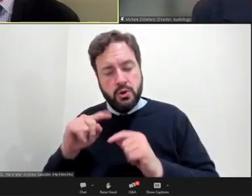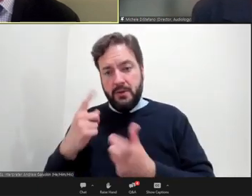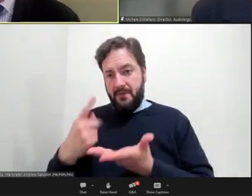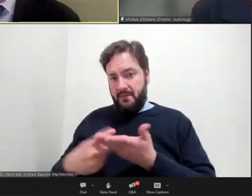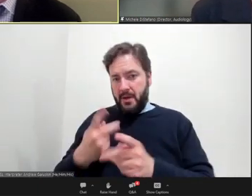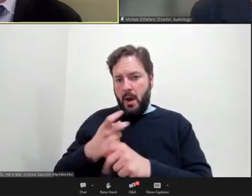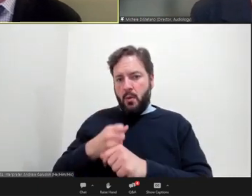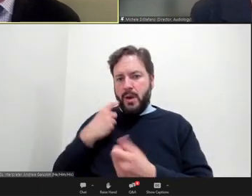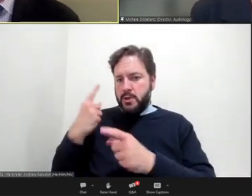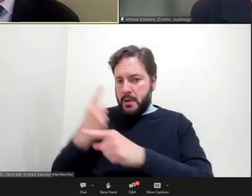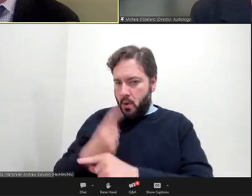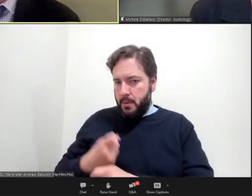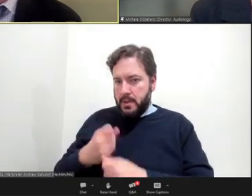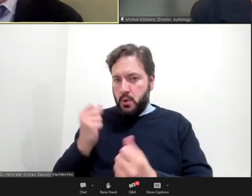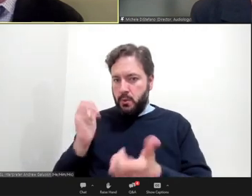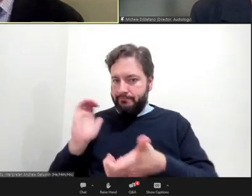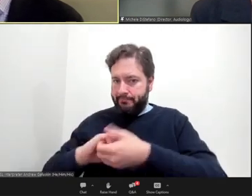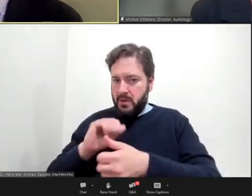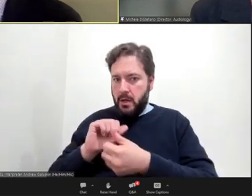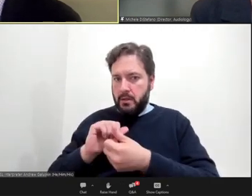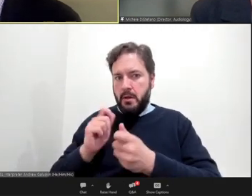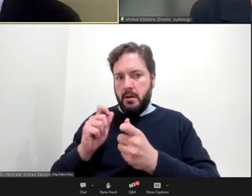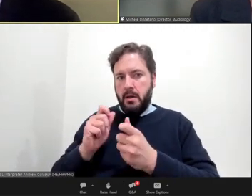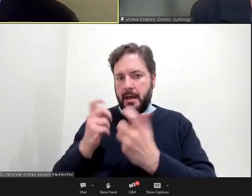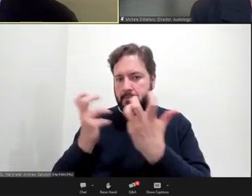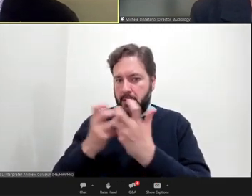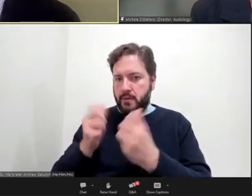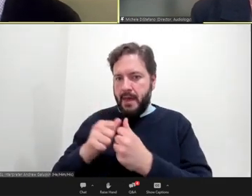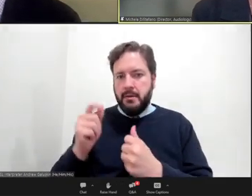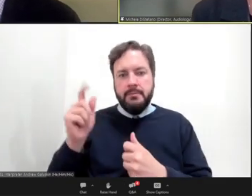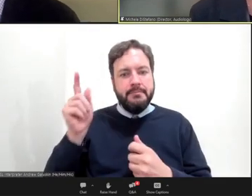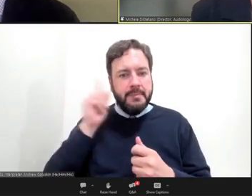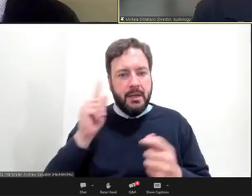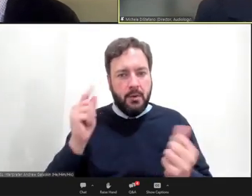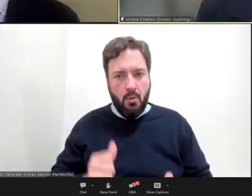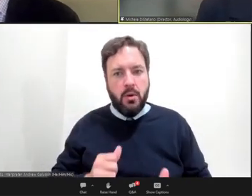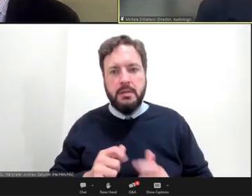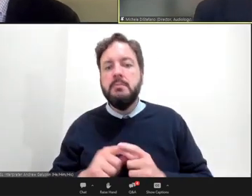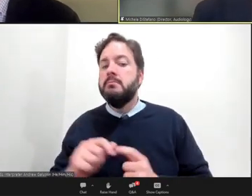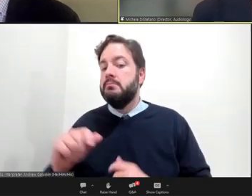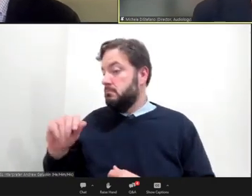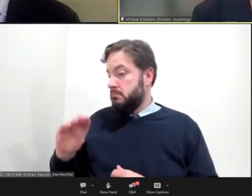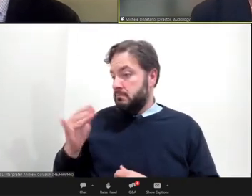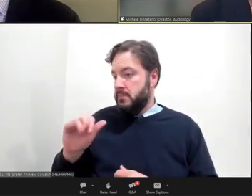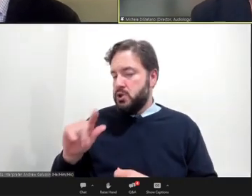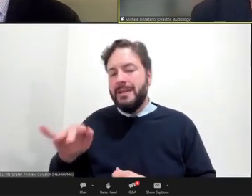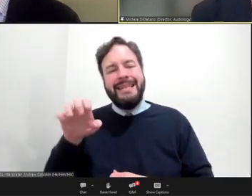to fit that hearing loss. But... I'm sure you have something to add to that. Yeah. I would say for pediatrics,